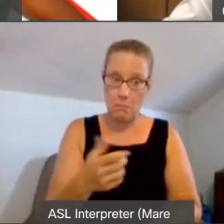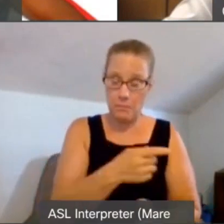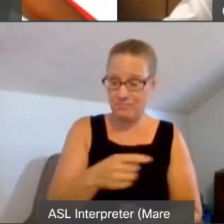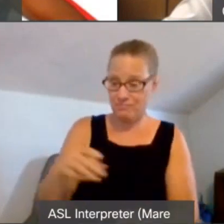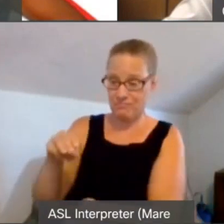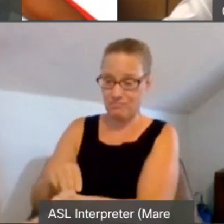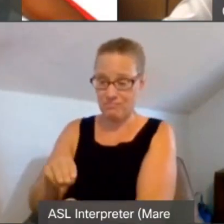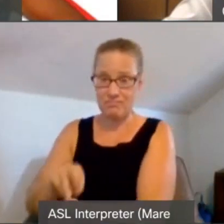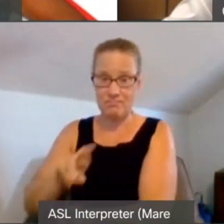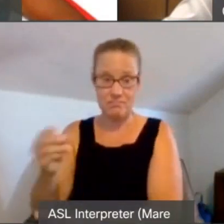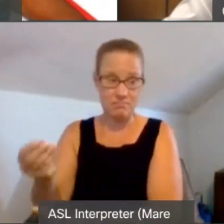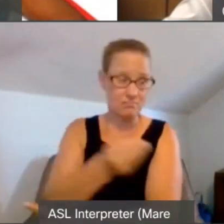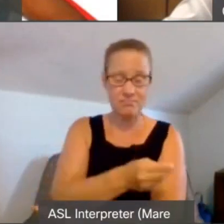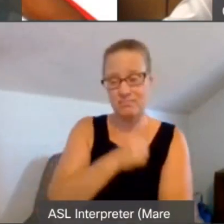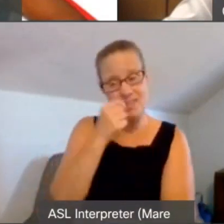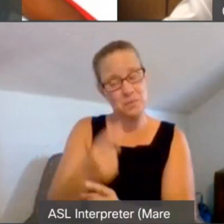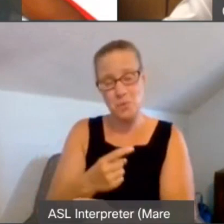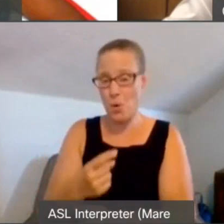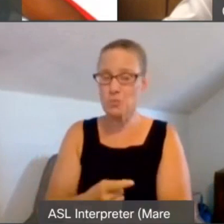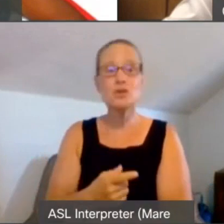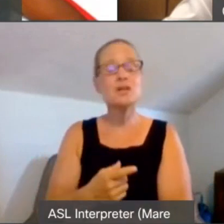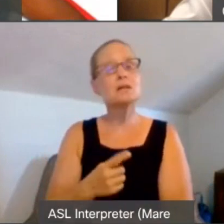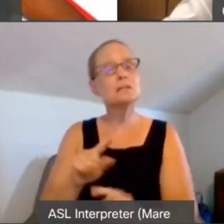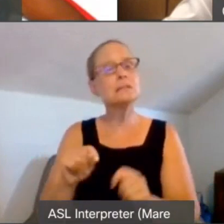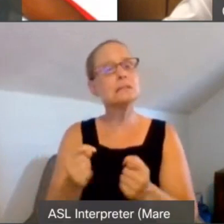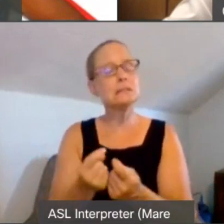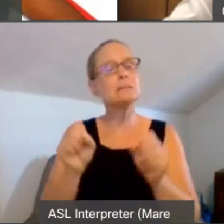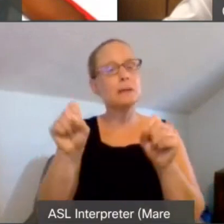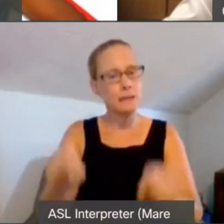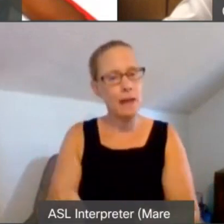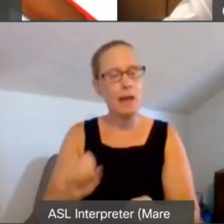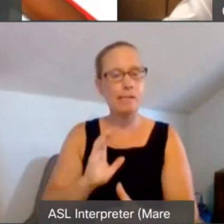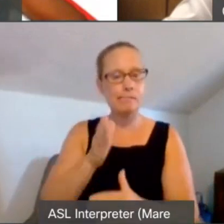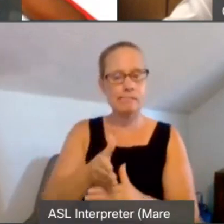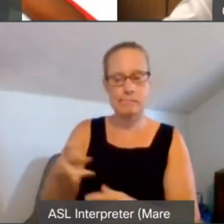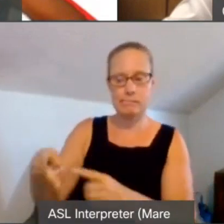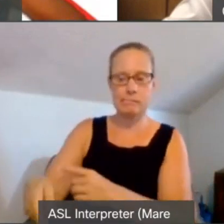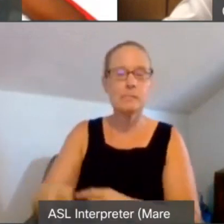or is inappropriate for the patient the team can and indeed ought to get a second opinion.